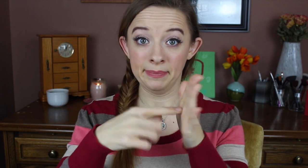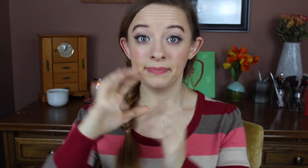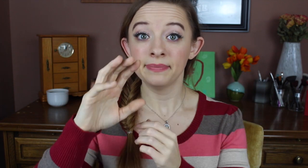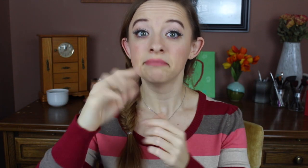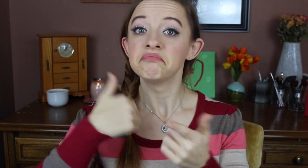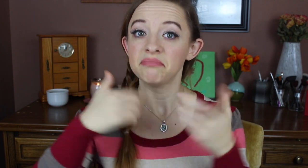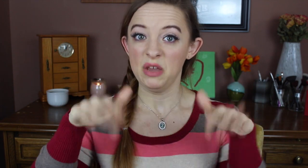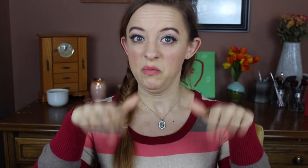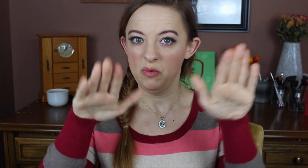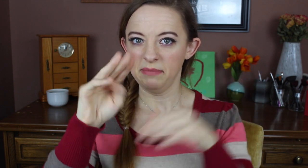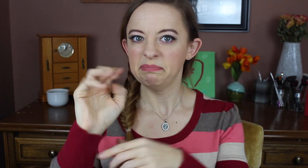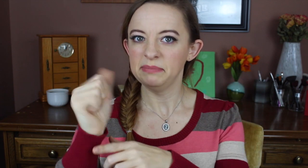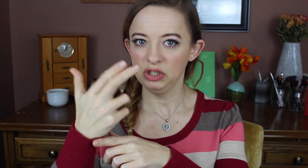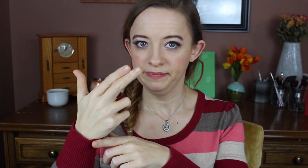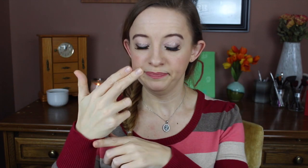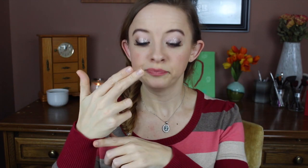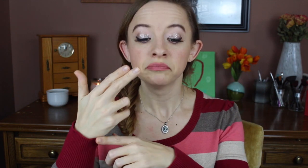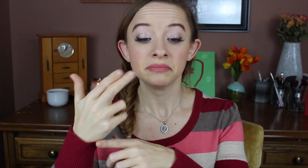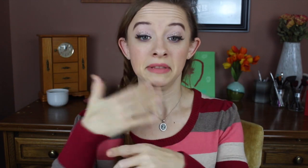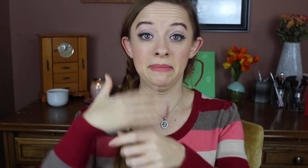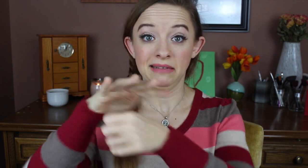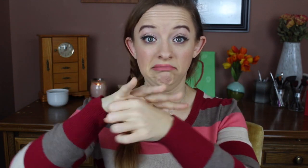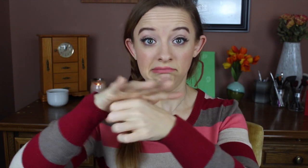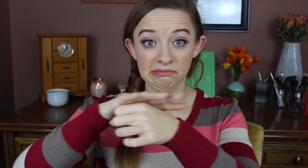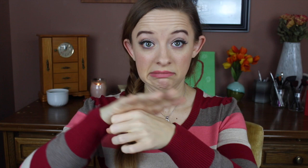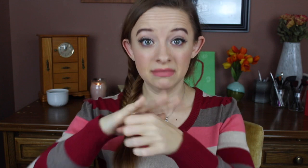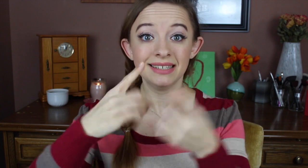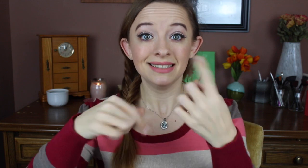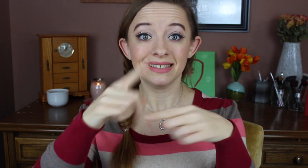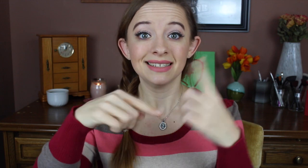For example where I grew up in Michigan. In my